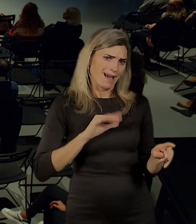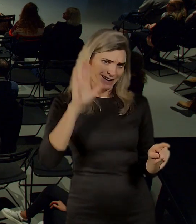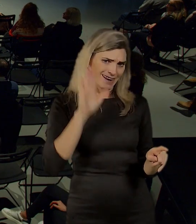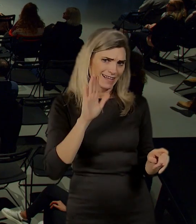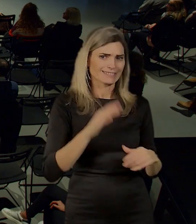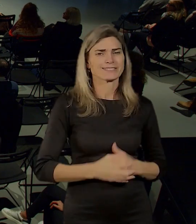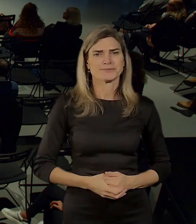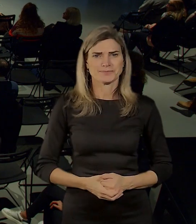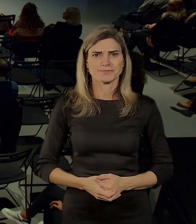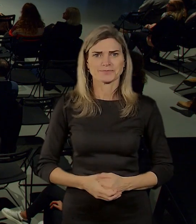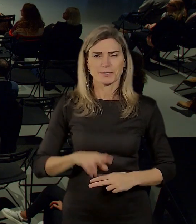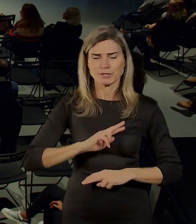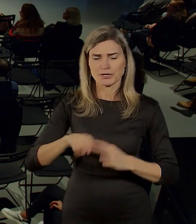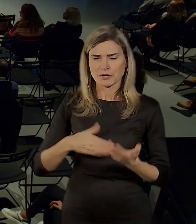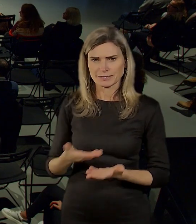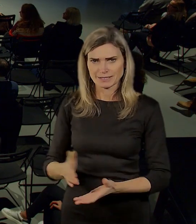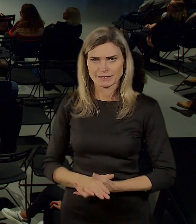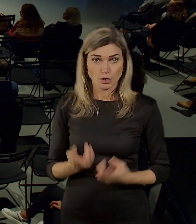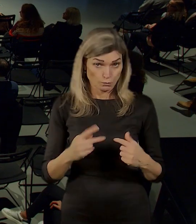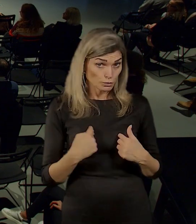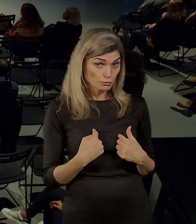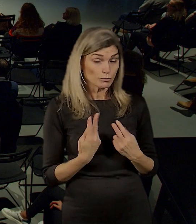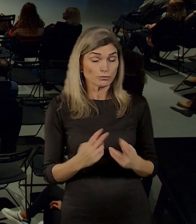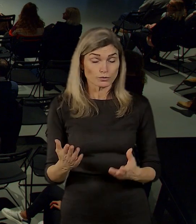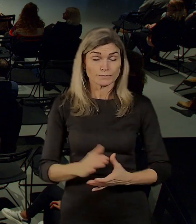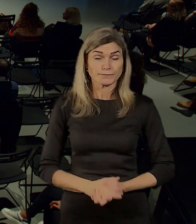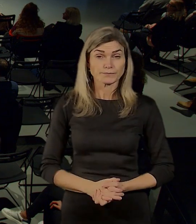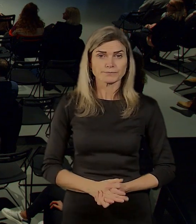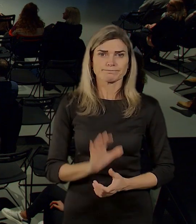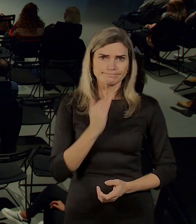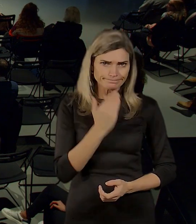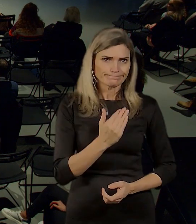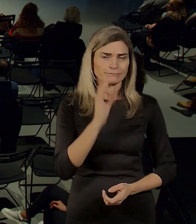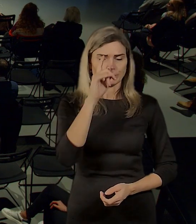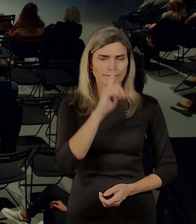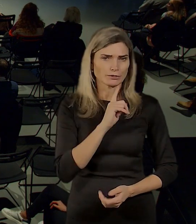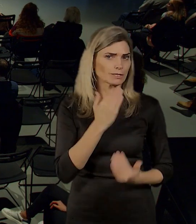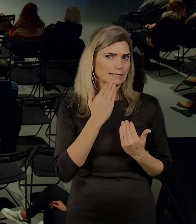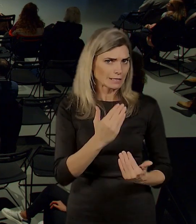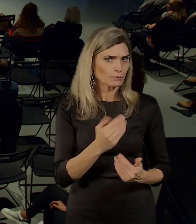In the introductory presentation, it was only hinted at in a general way that you are counting